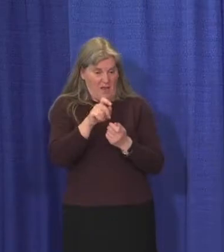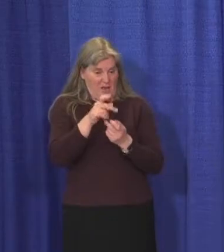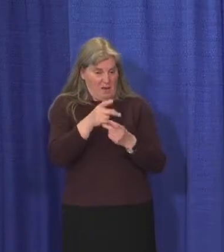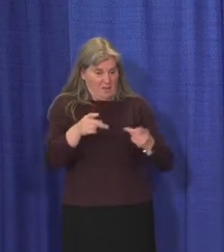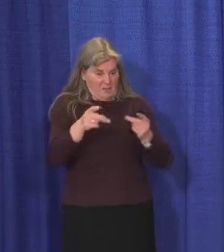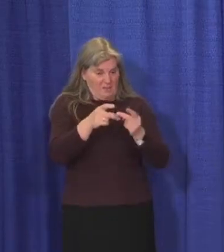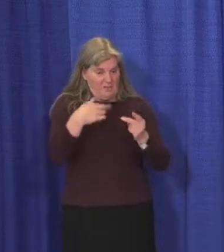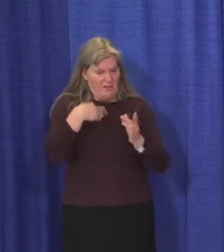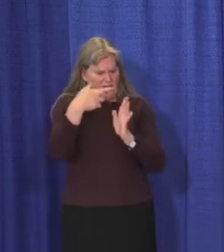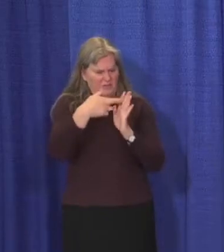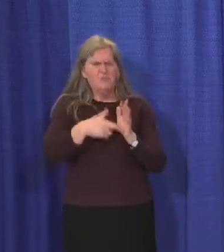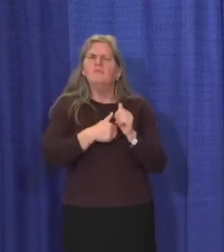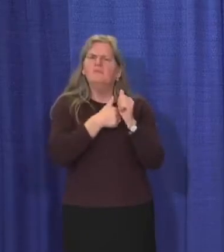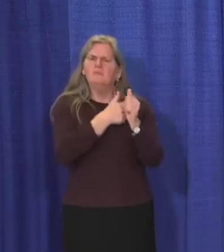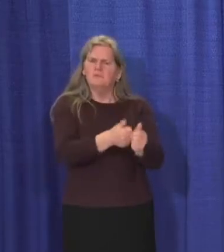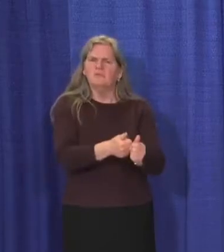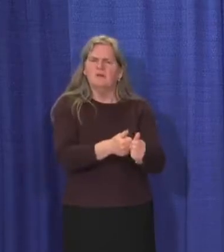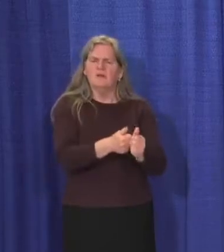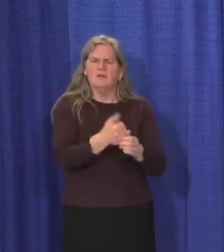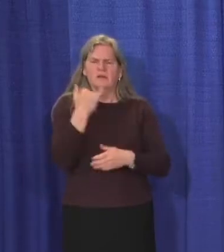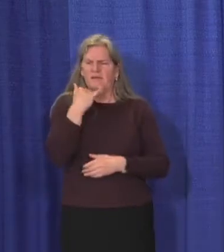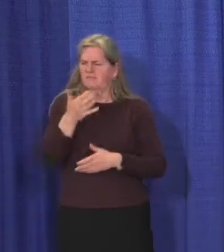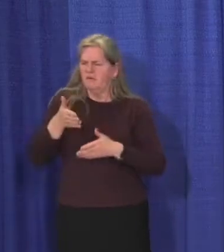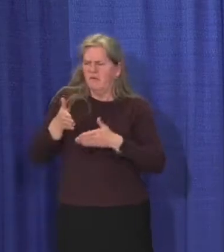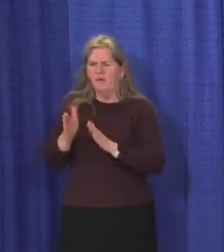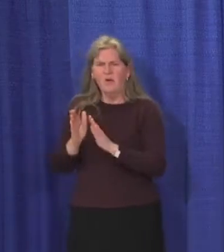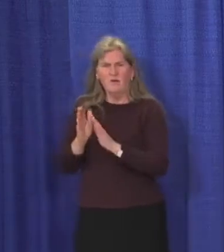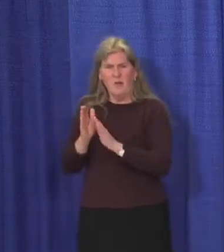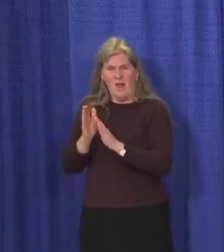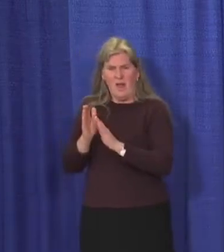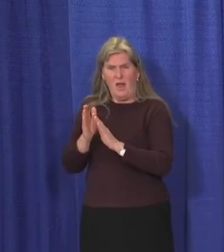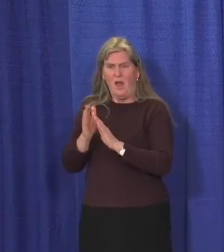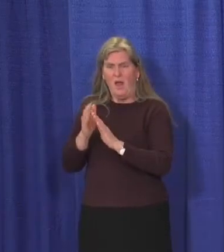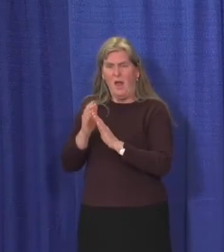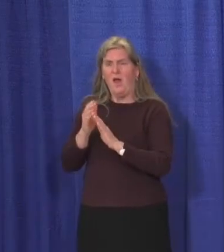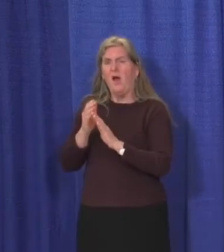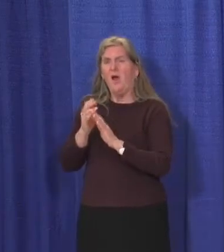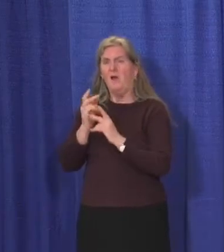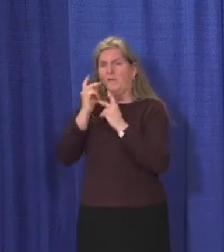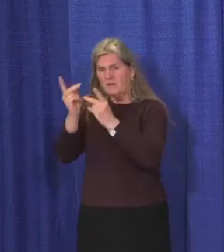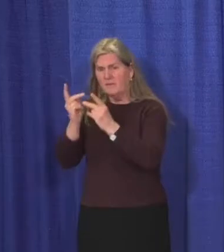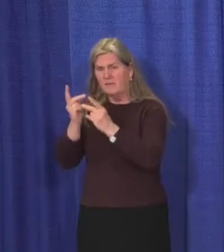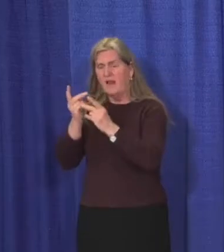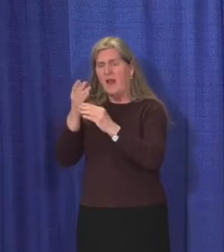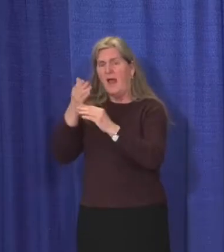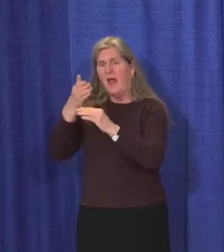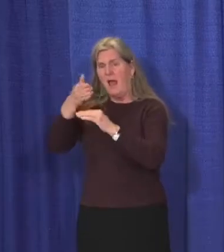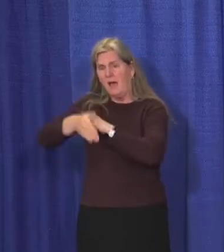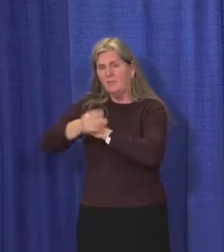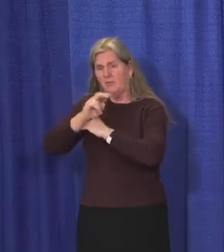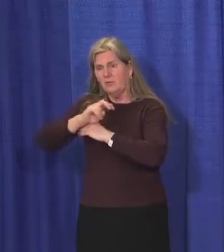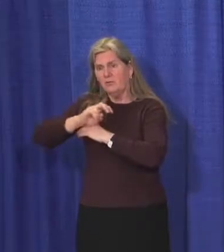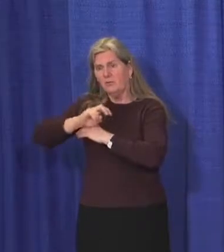have an place and be prepared not to visit these places during your first two weeks until we've